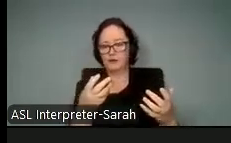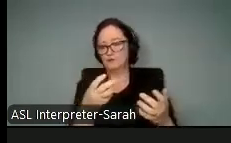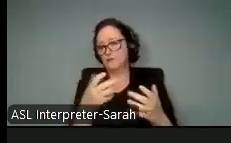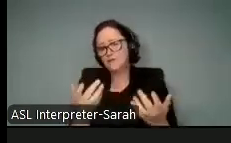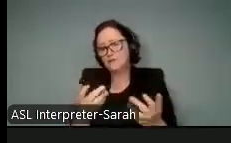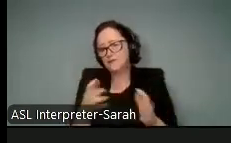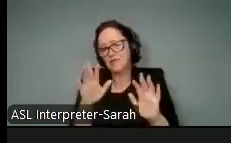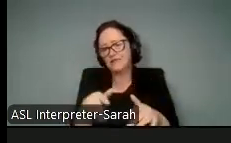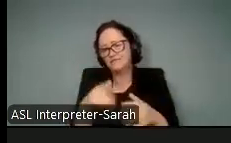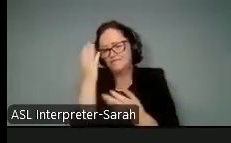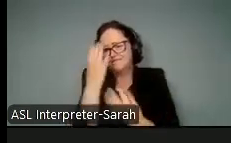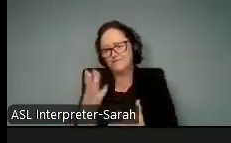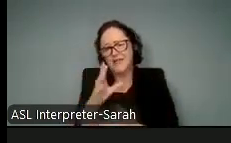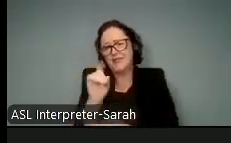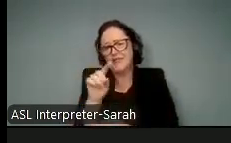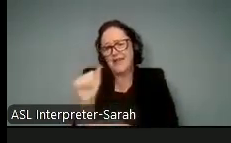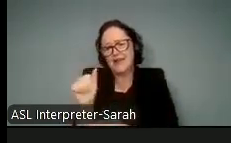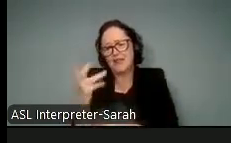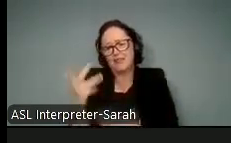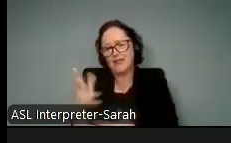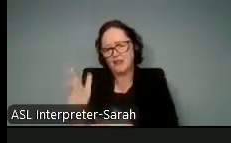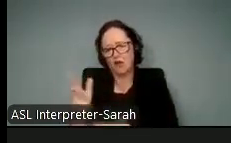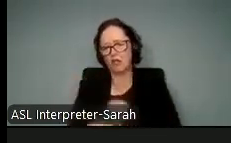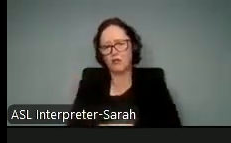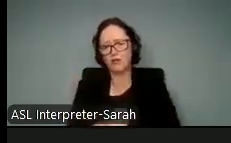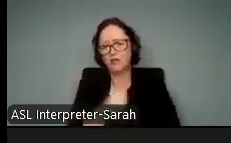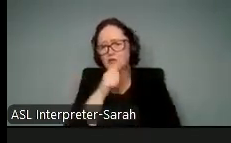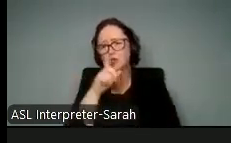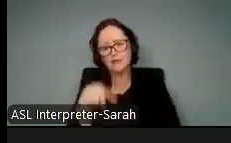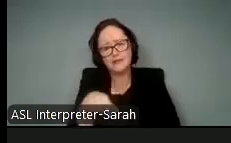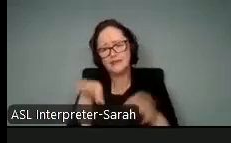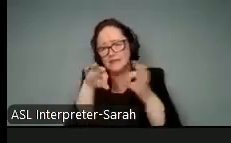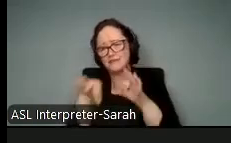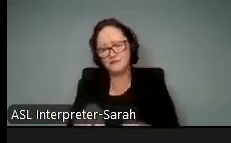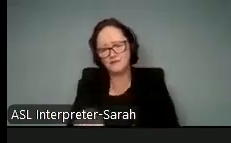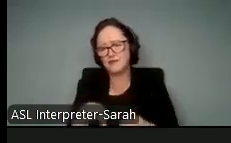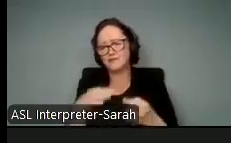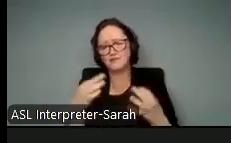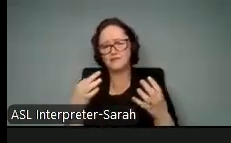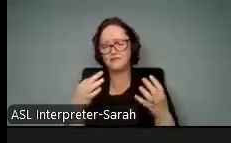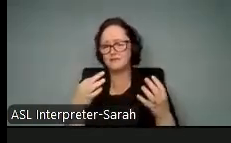"50% of our served population prefer trees over grass." That's what I need to know.